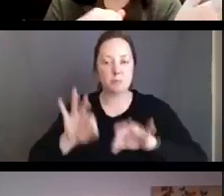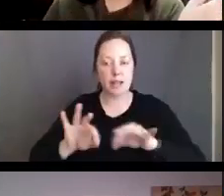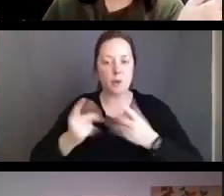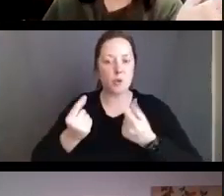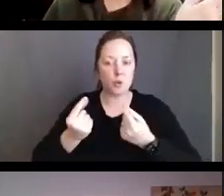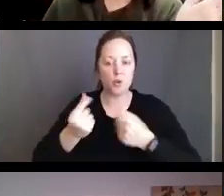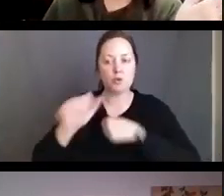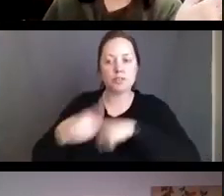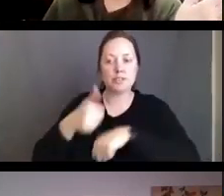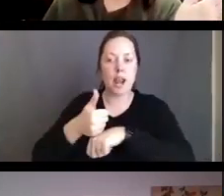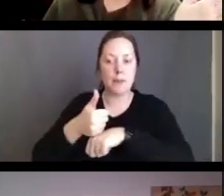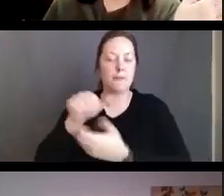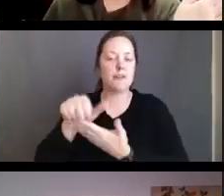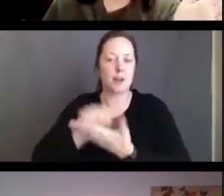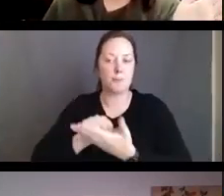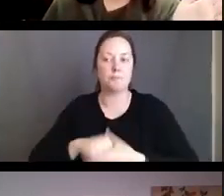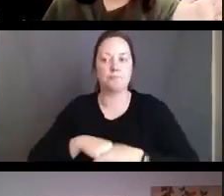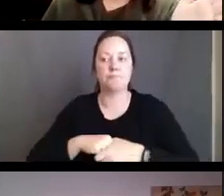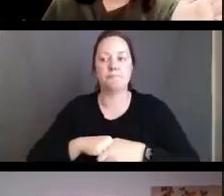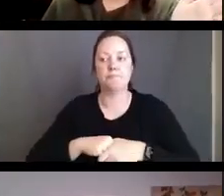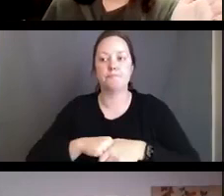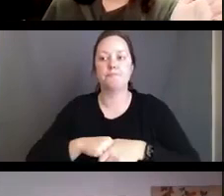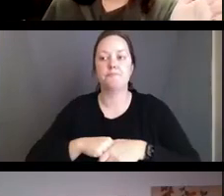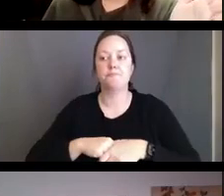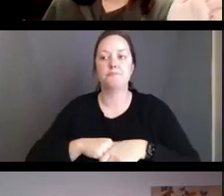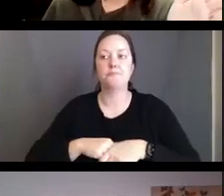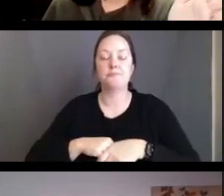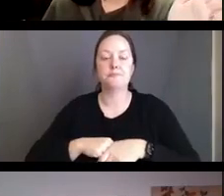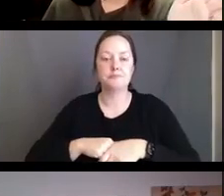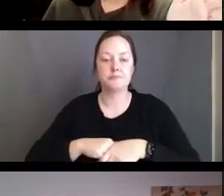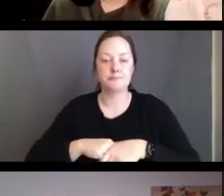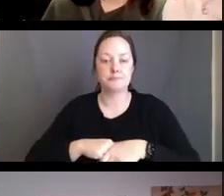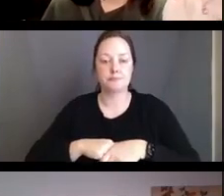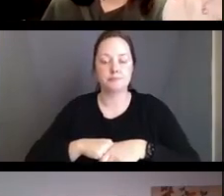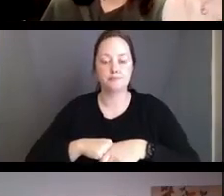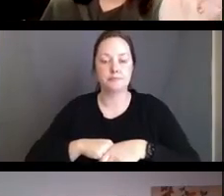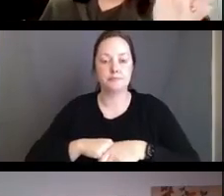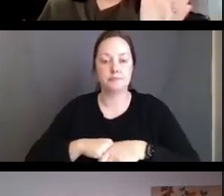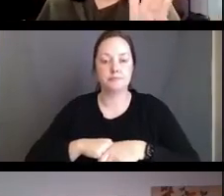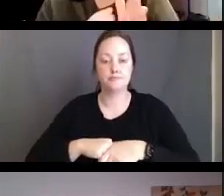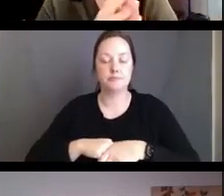If I select image, I can upload or select. Let me upload.